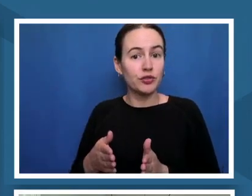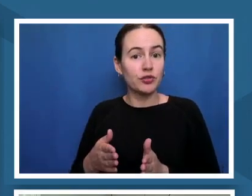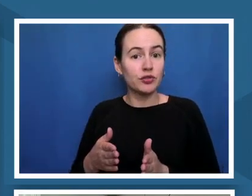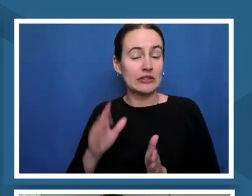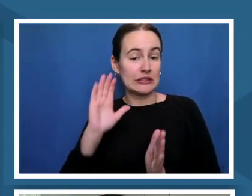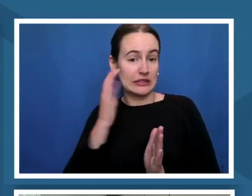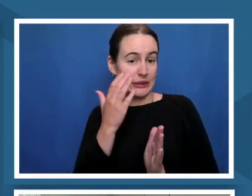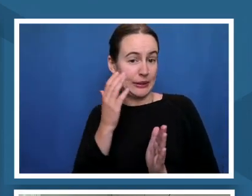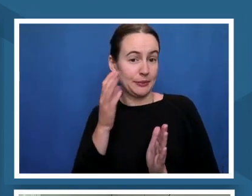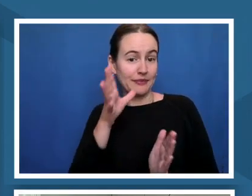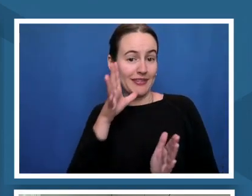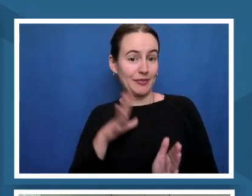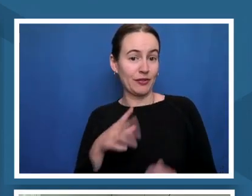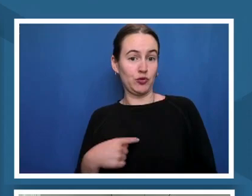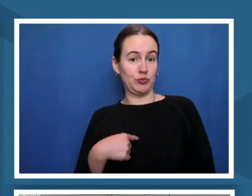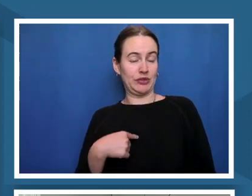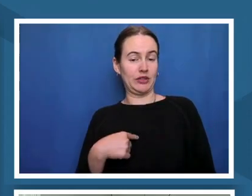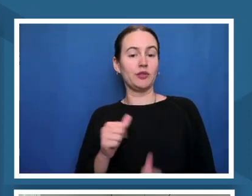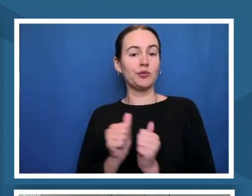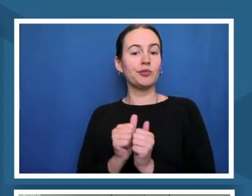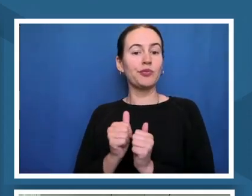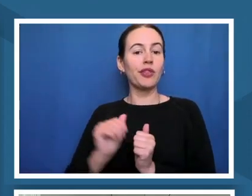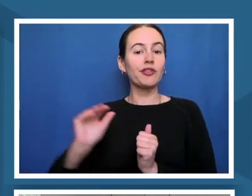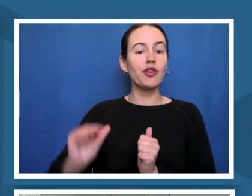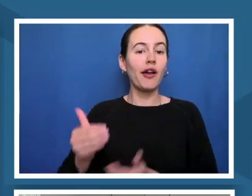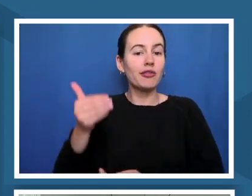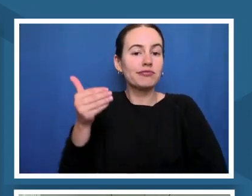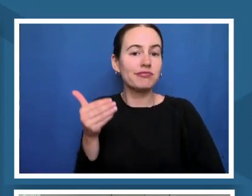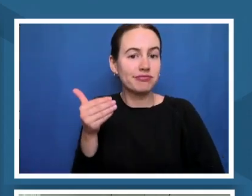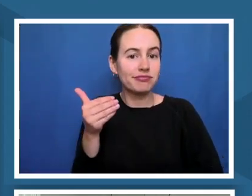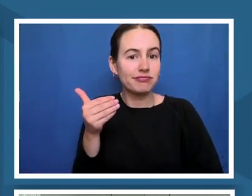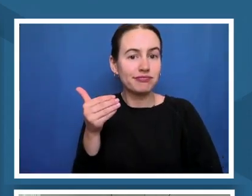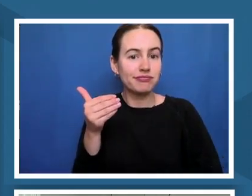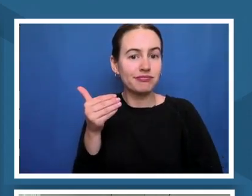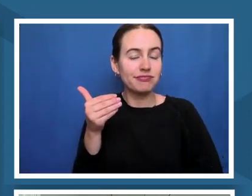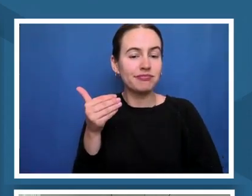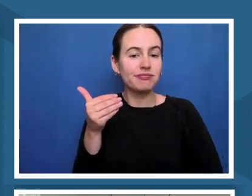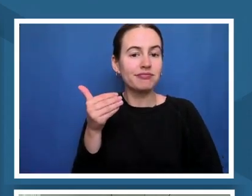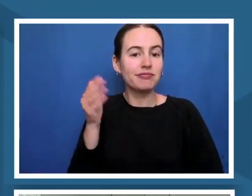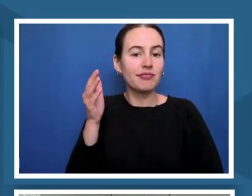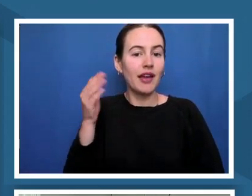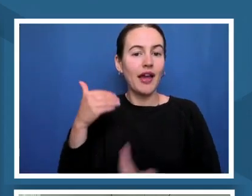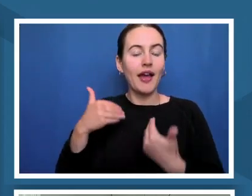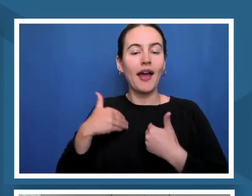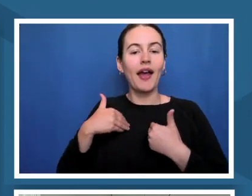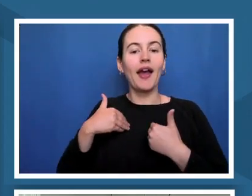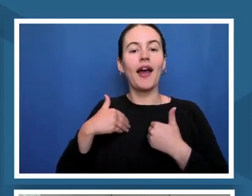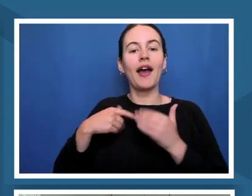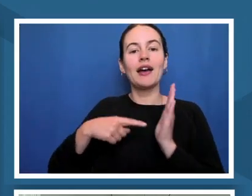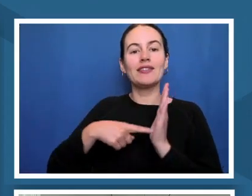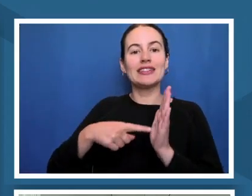holding a child and above her is a sign